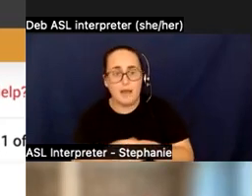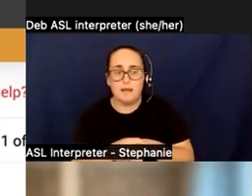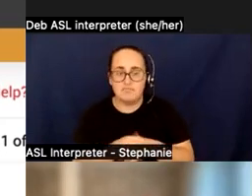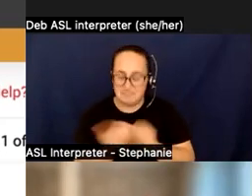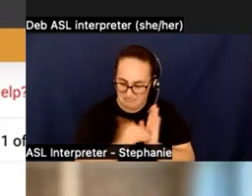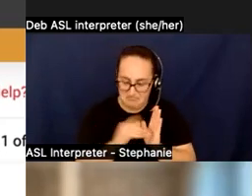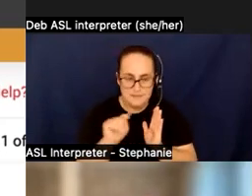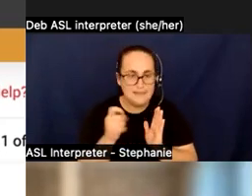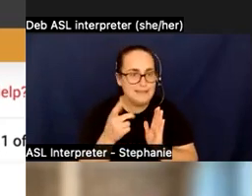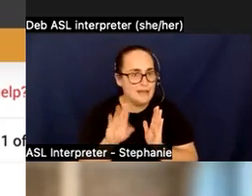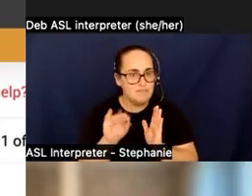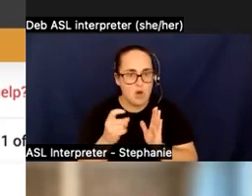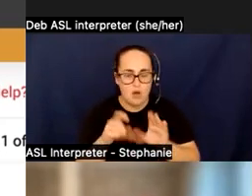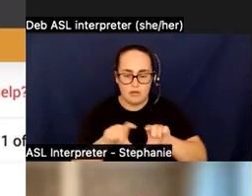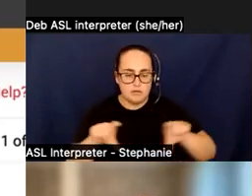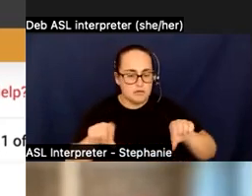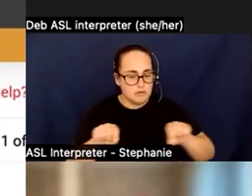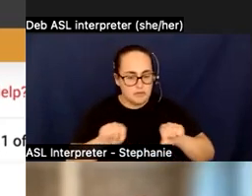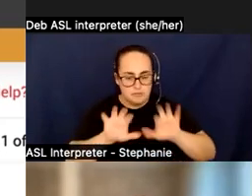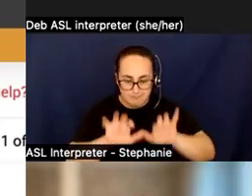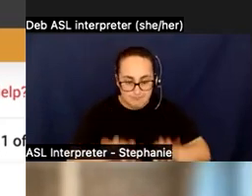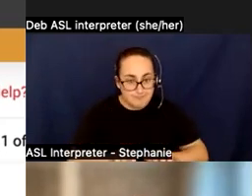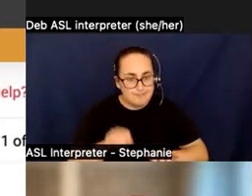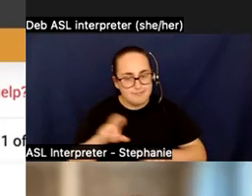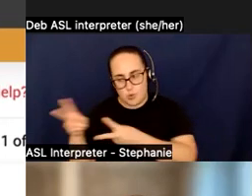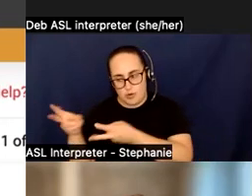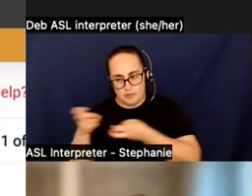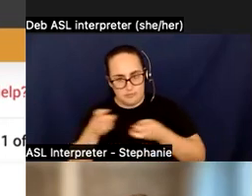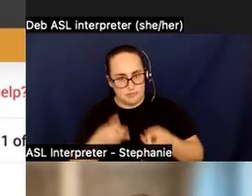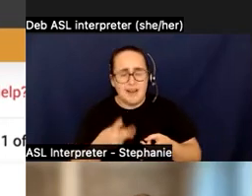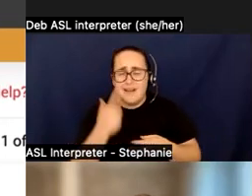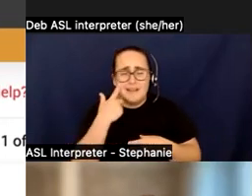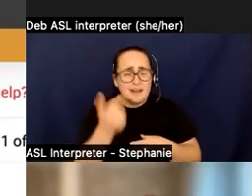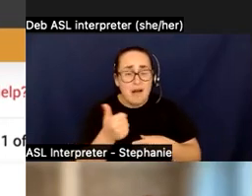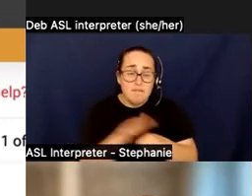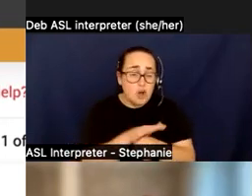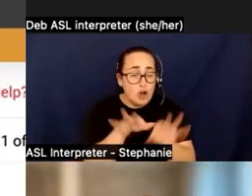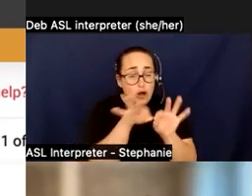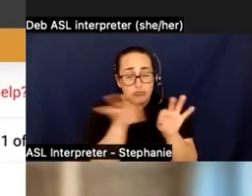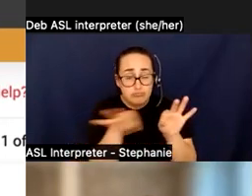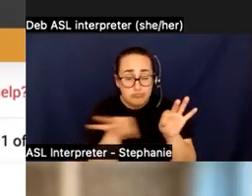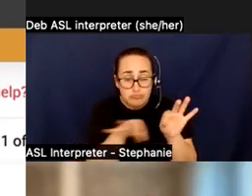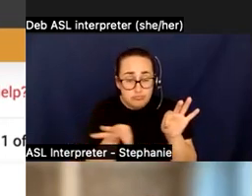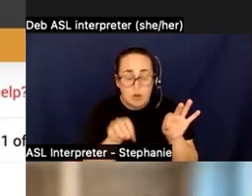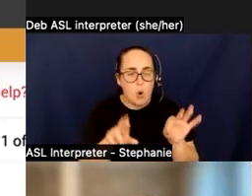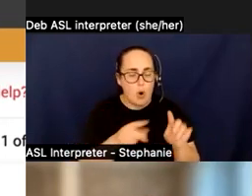can include point form or short sentences. You don't need to write full paragraphs,